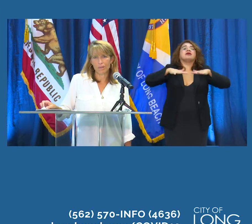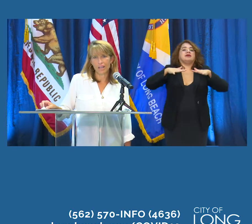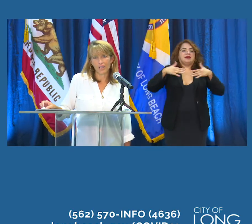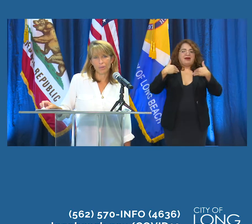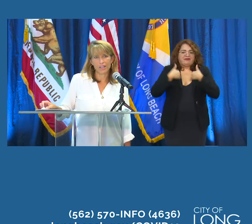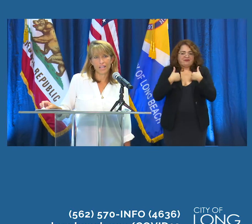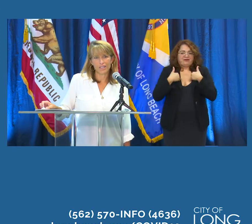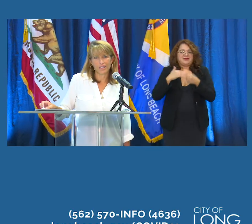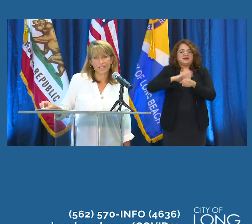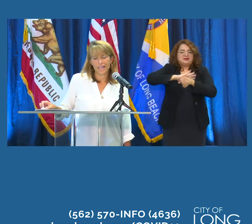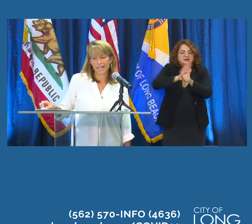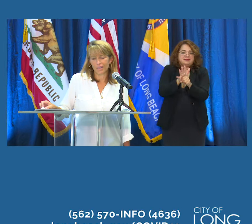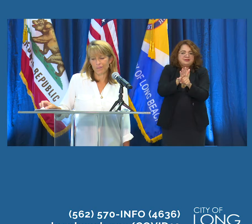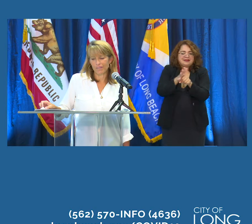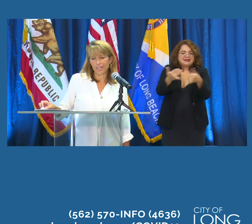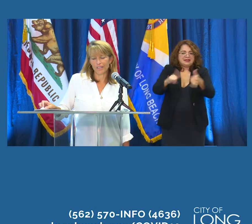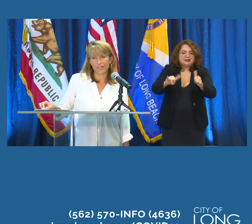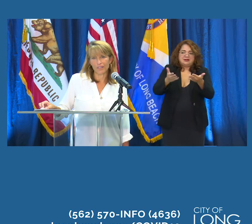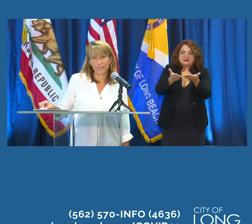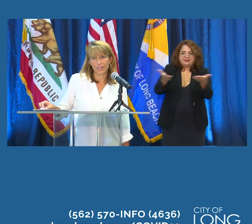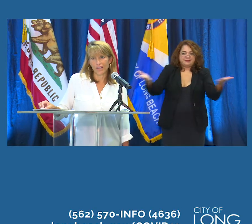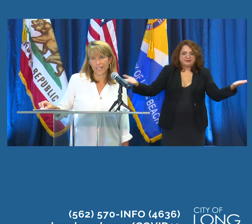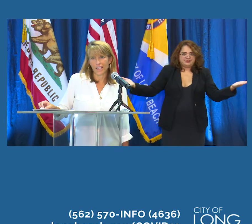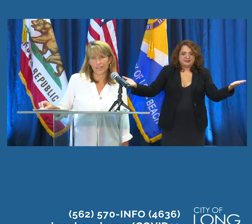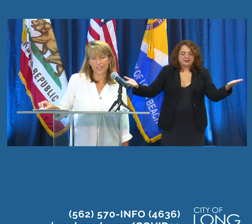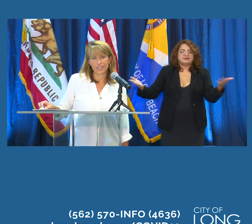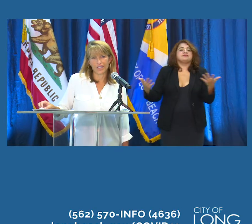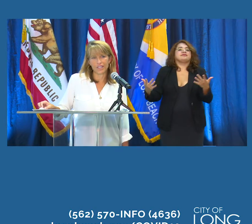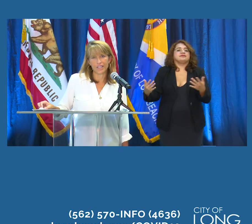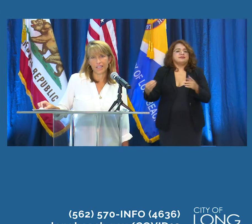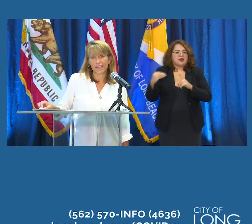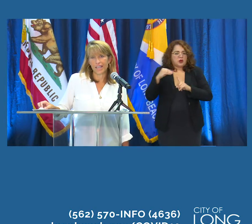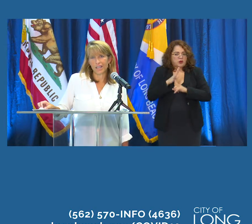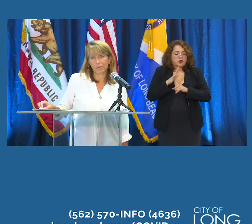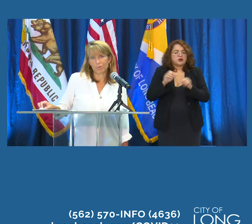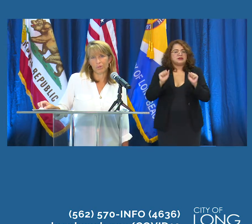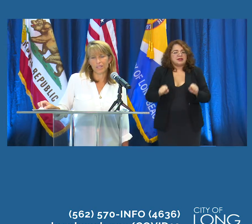And being hospitalized at various levels of underlying health conditions, people who would